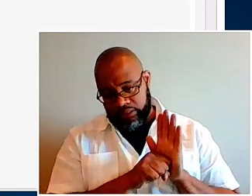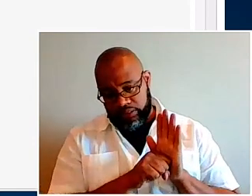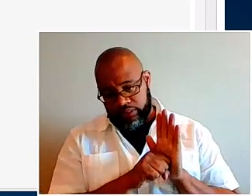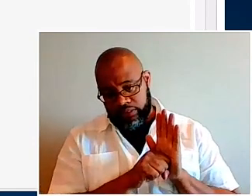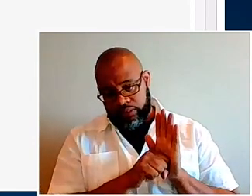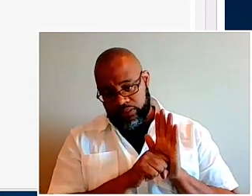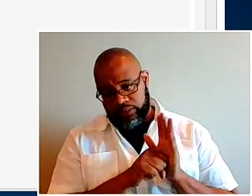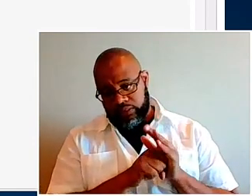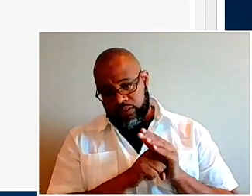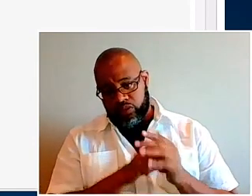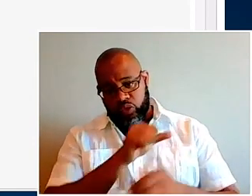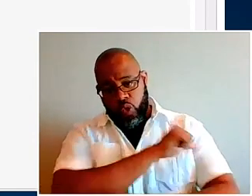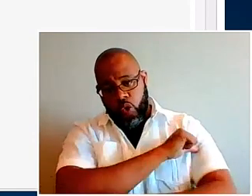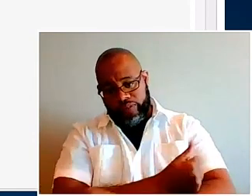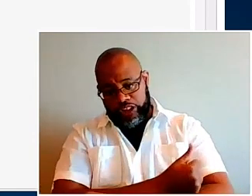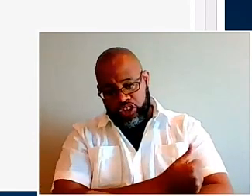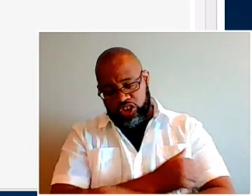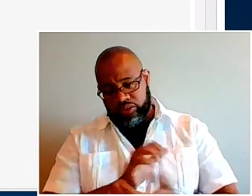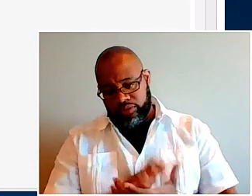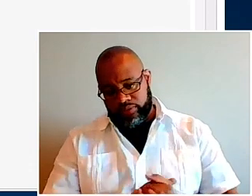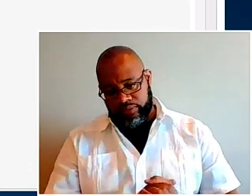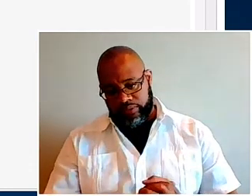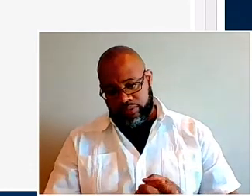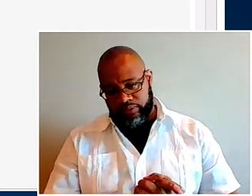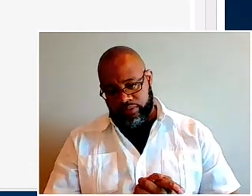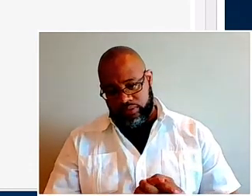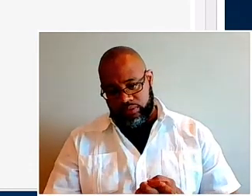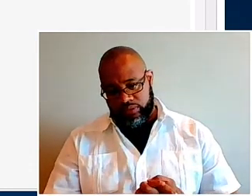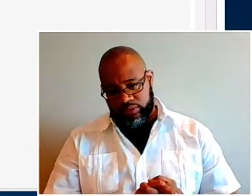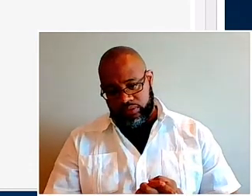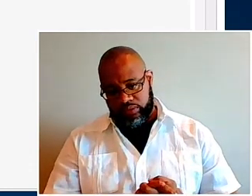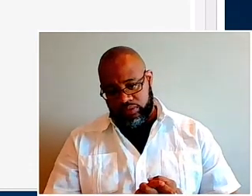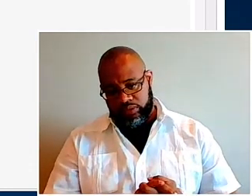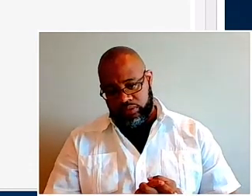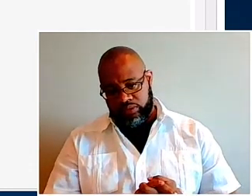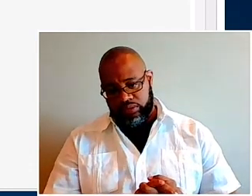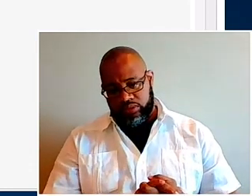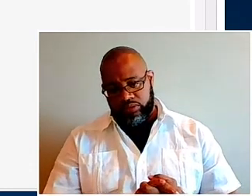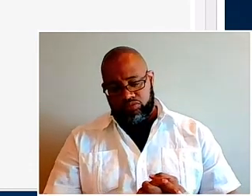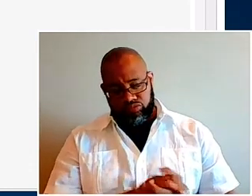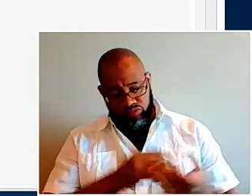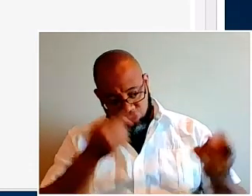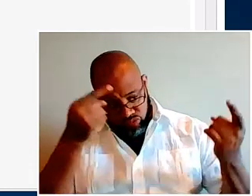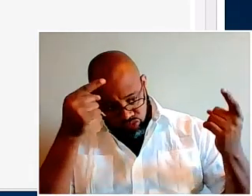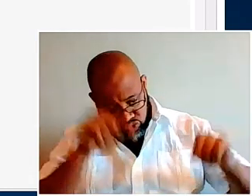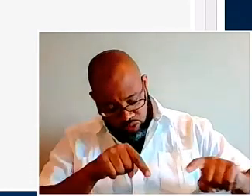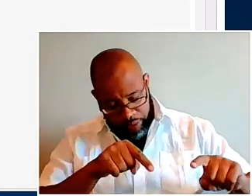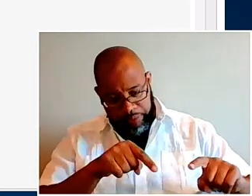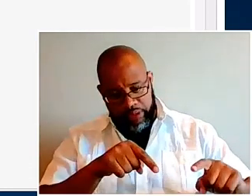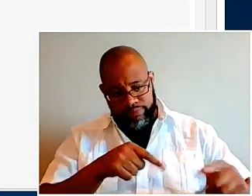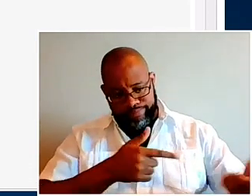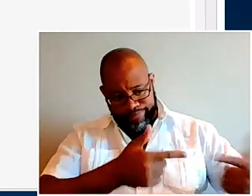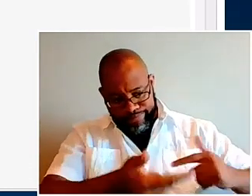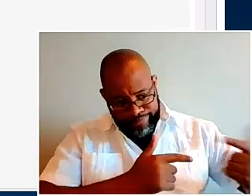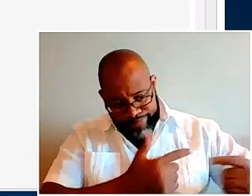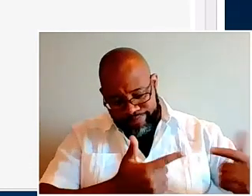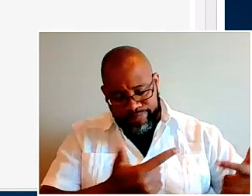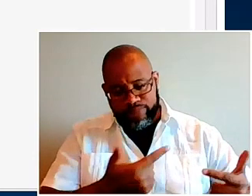authorization reciprocity agreement. Remove the language related to prohibiting